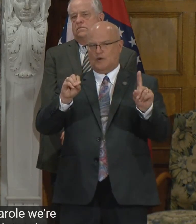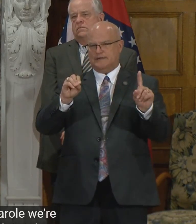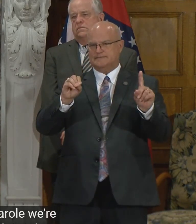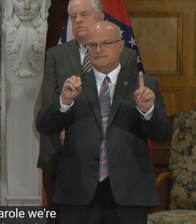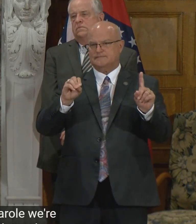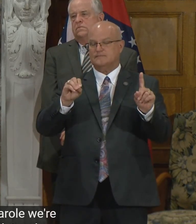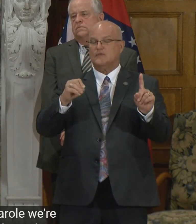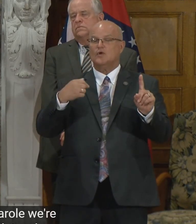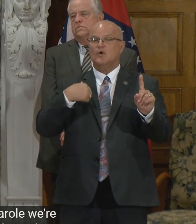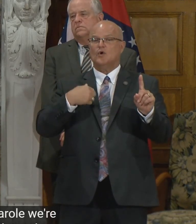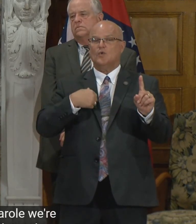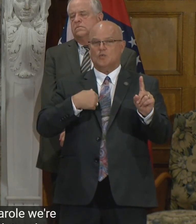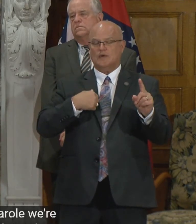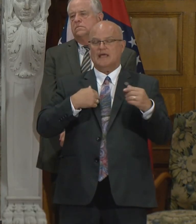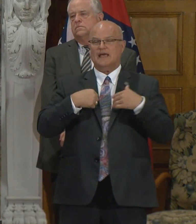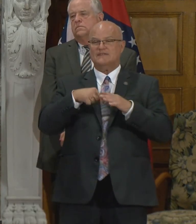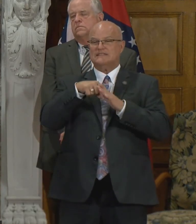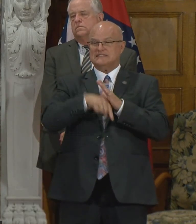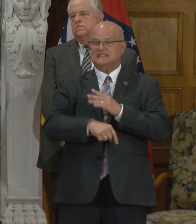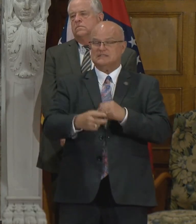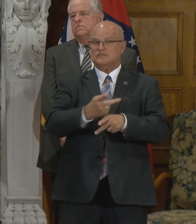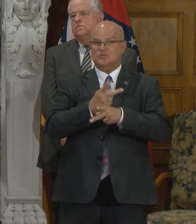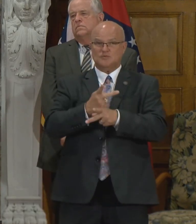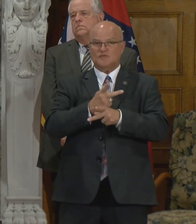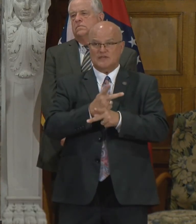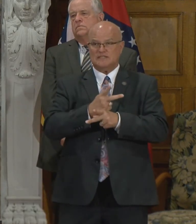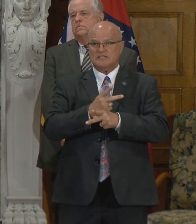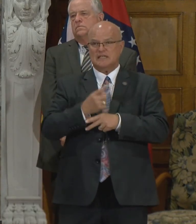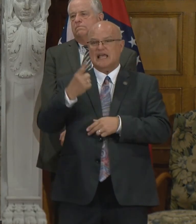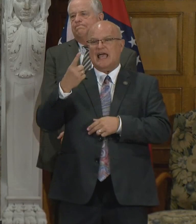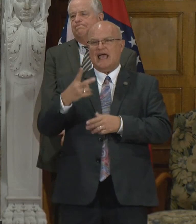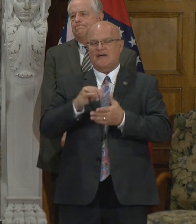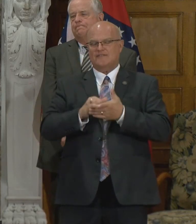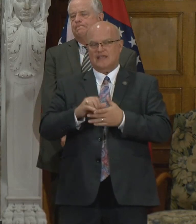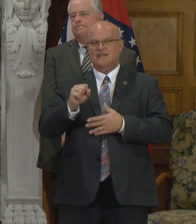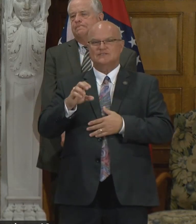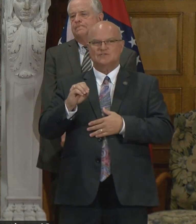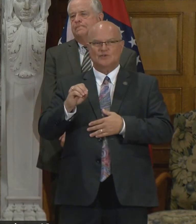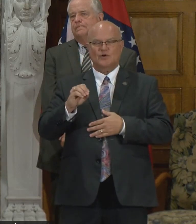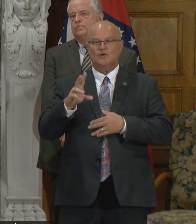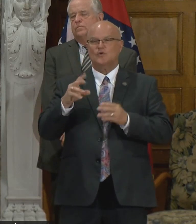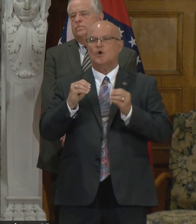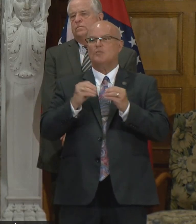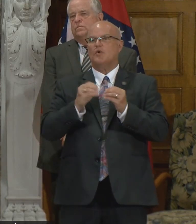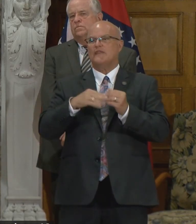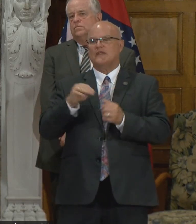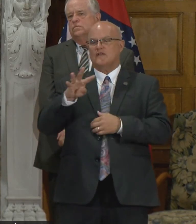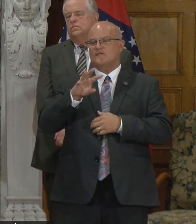We cap intensive supervision at half that, so no more than 40 offenders to